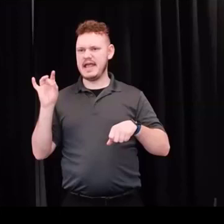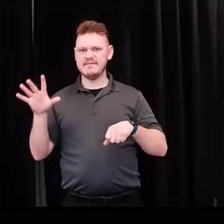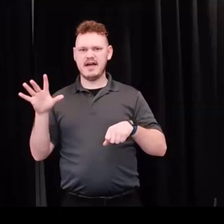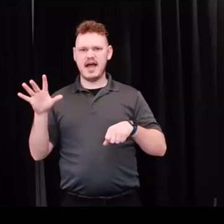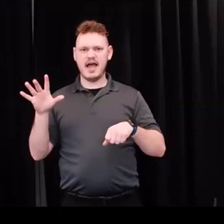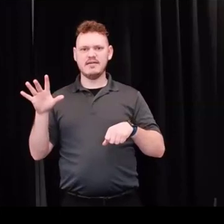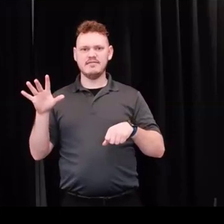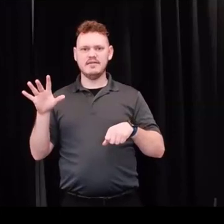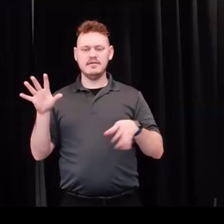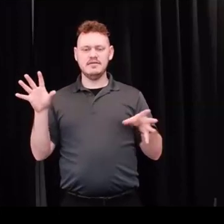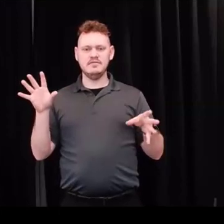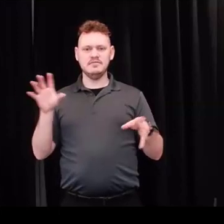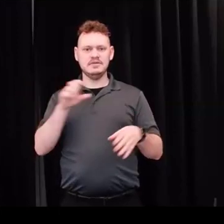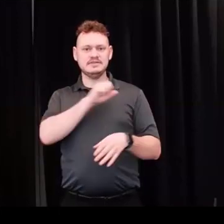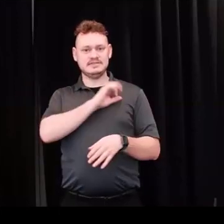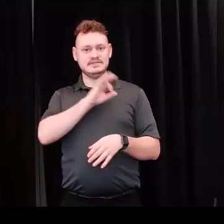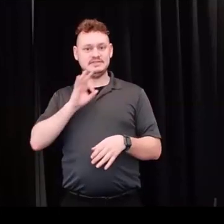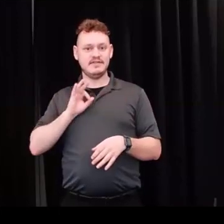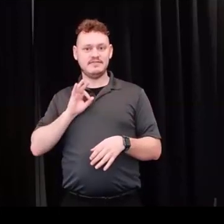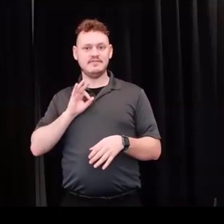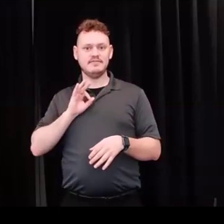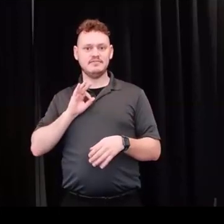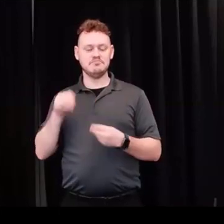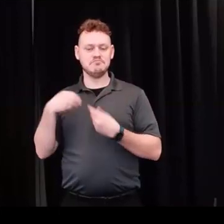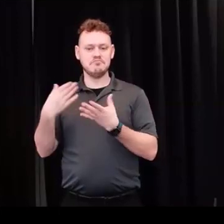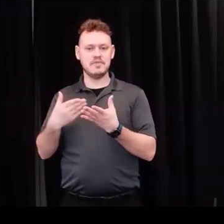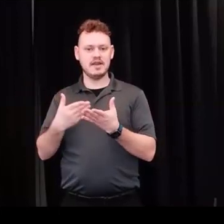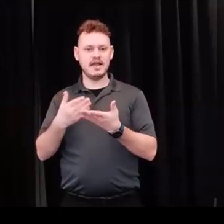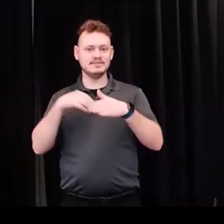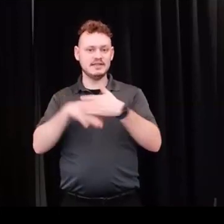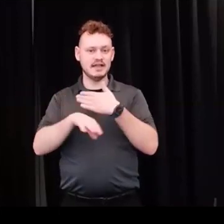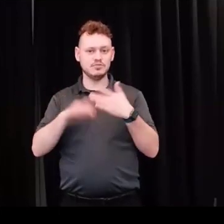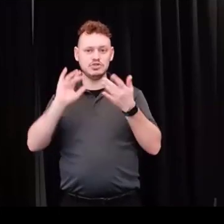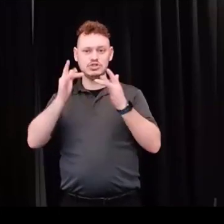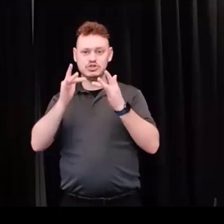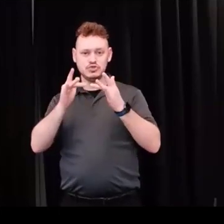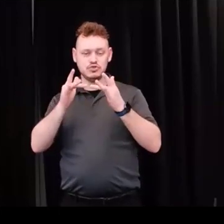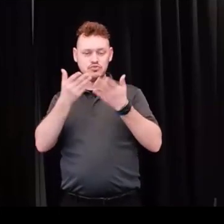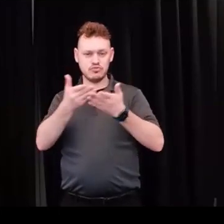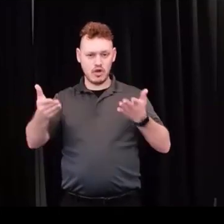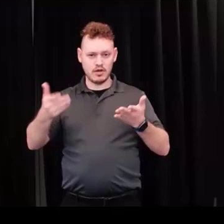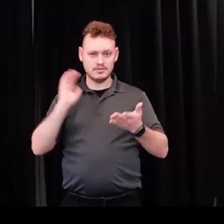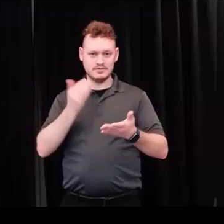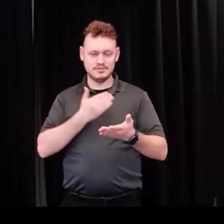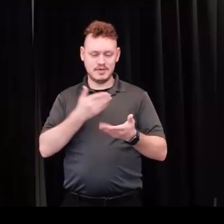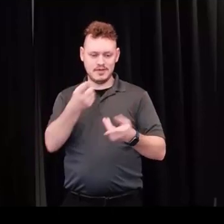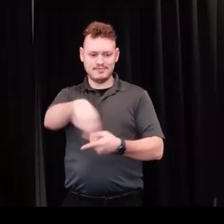members in providing accessible digital products to our stakeholders, primarily our students,